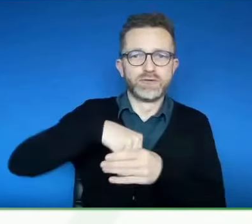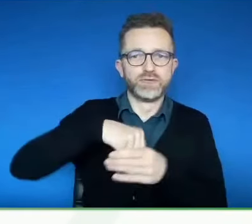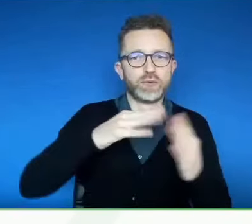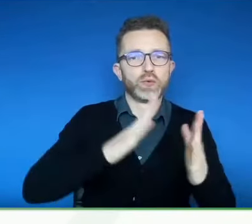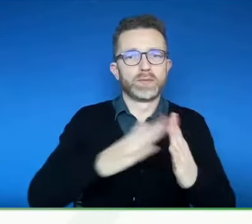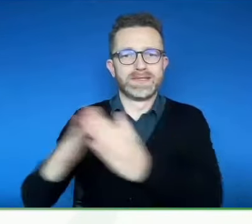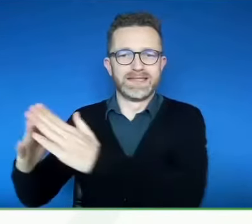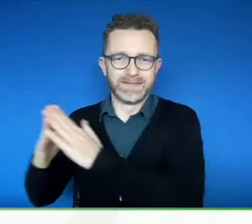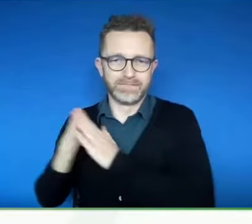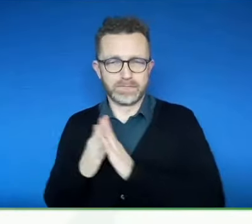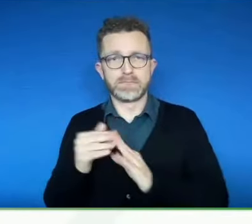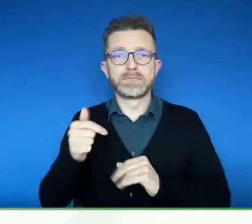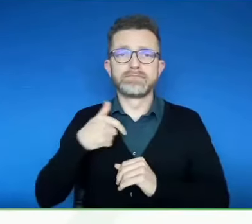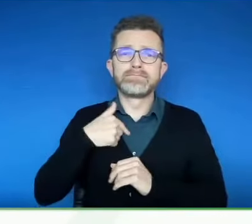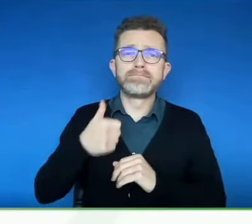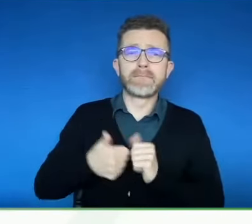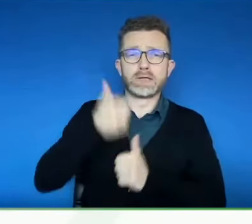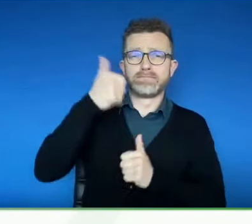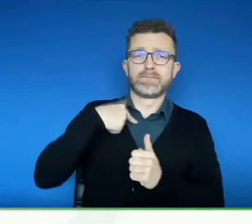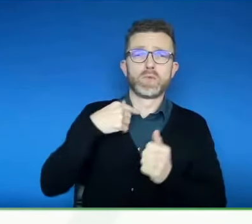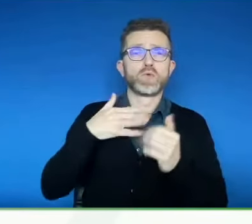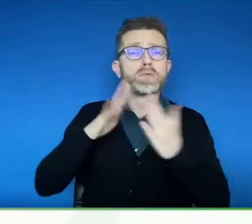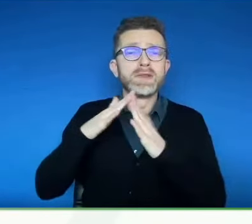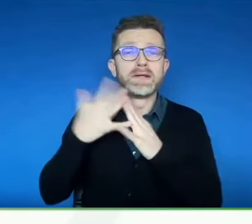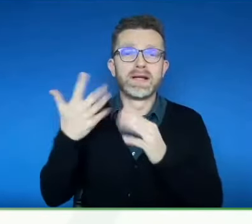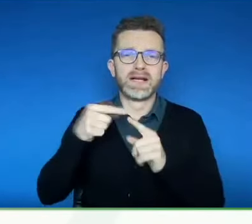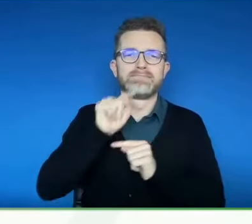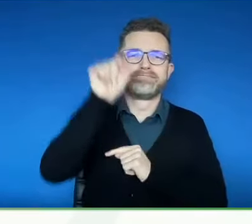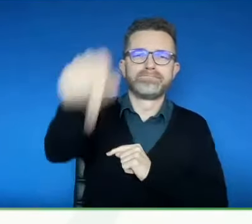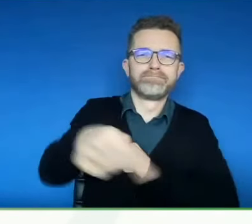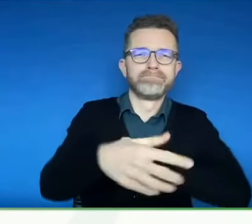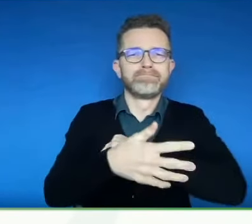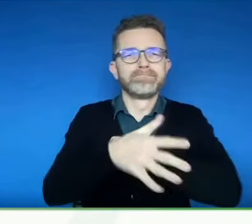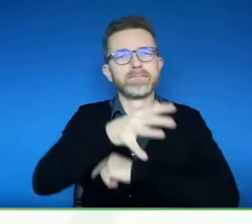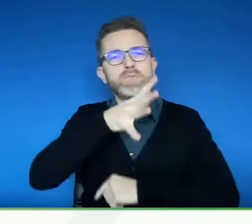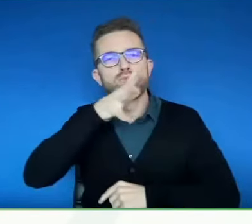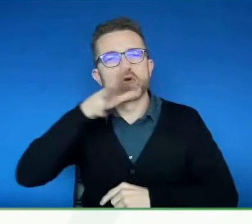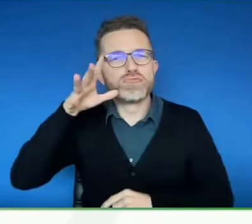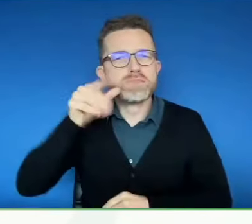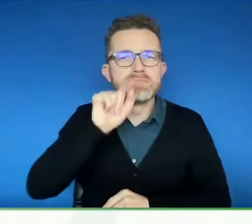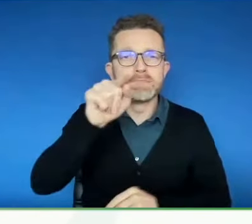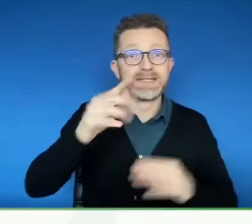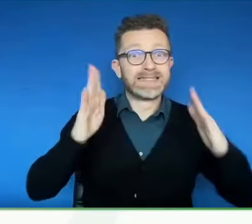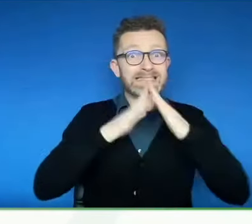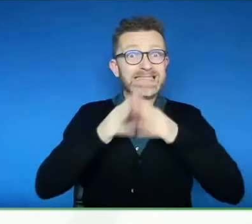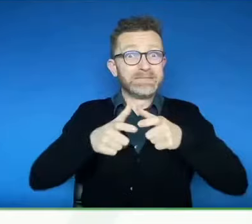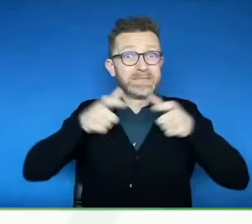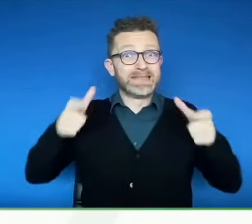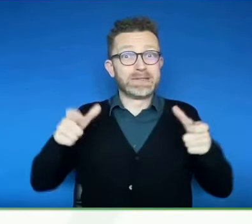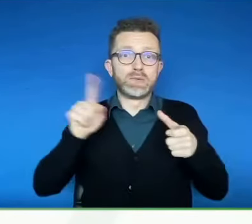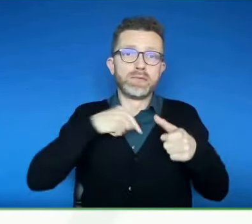disabilities are institutionalised in Uganda and mainly those from the rural areas.